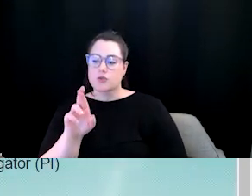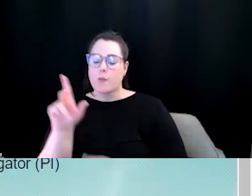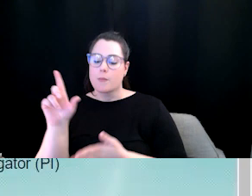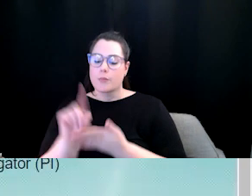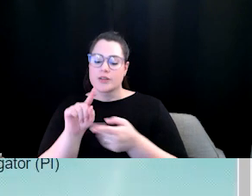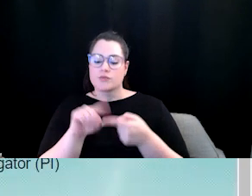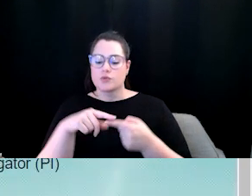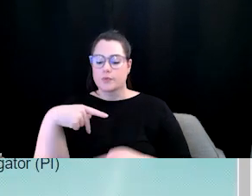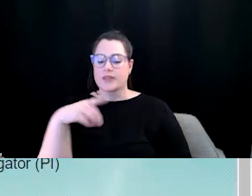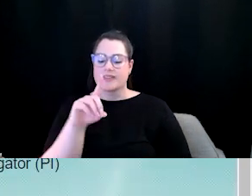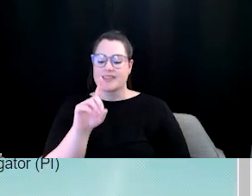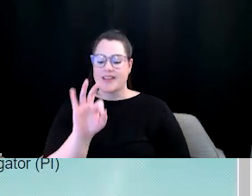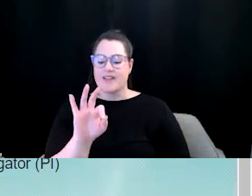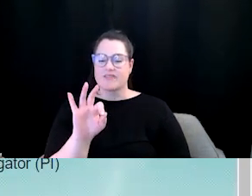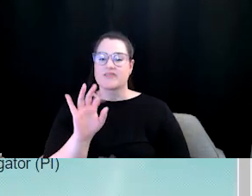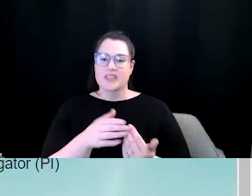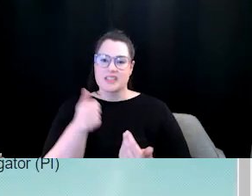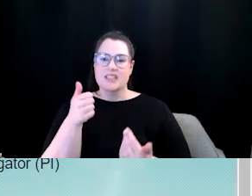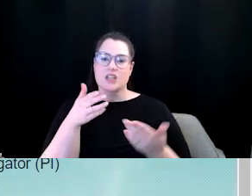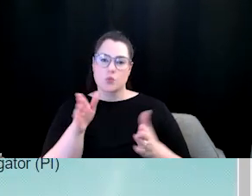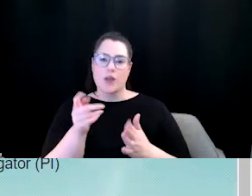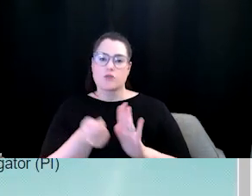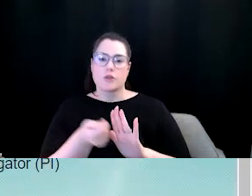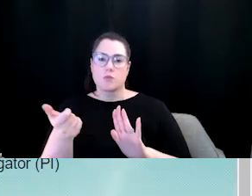So that's the easiest way to remove all sorts of special codes on the signature.